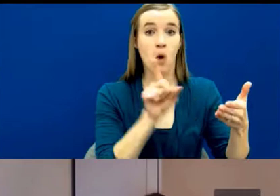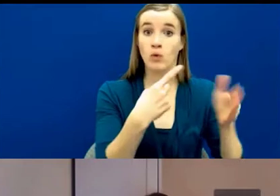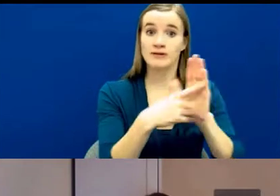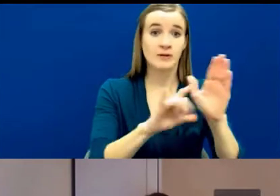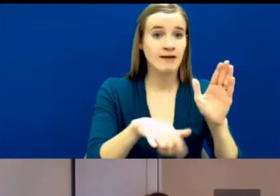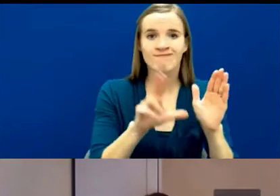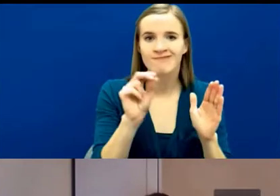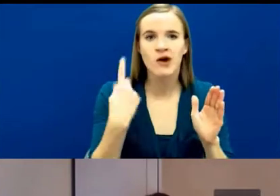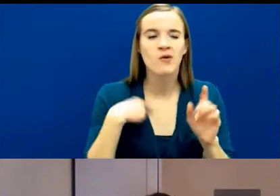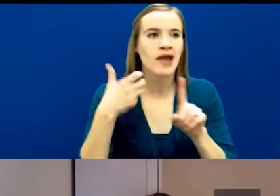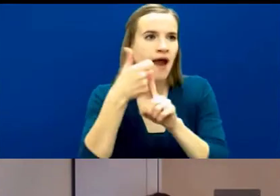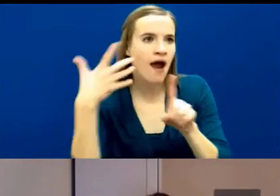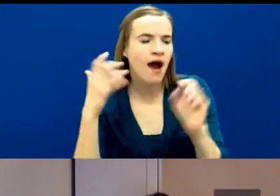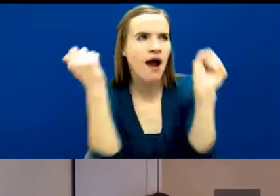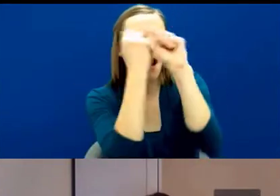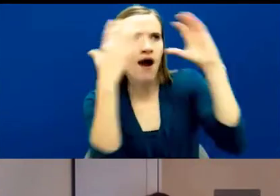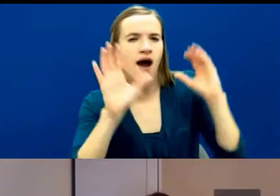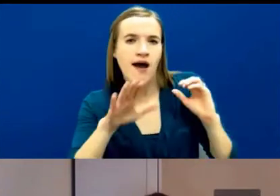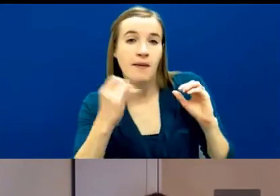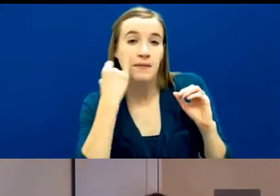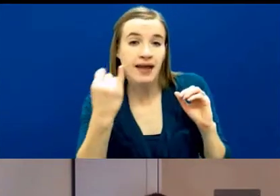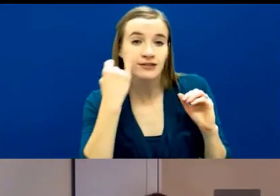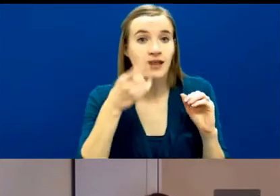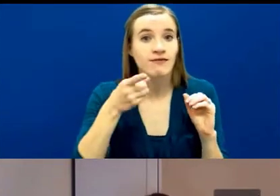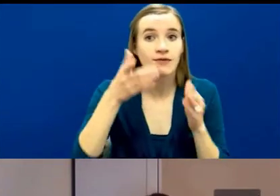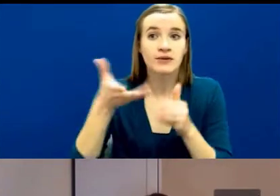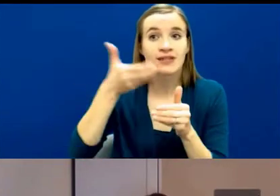couldn't see to know which button to push. And I thought that that kind of